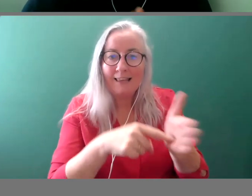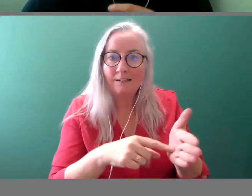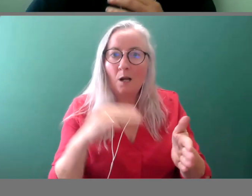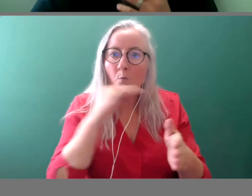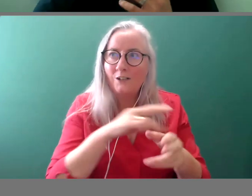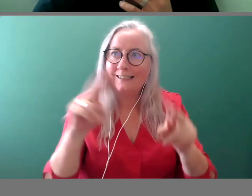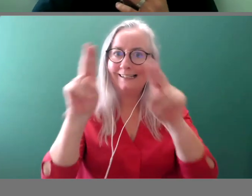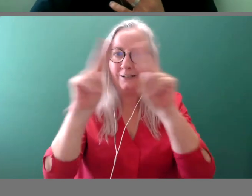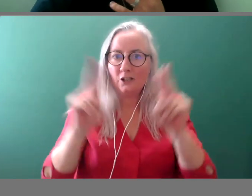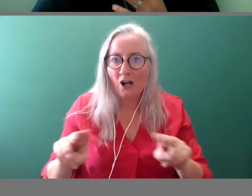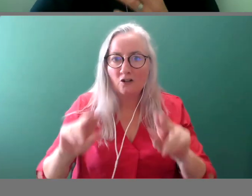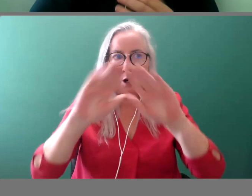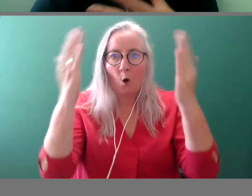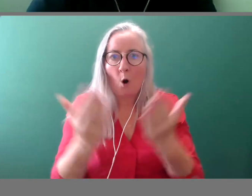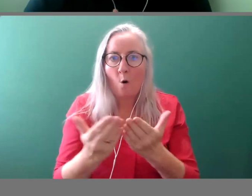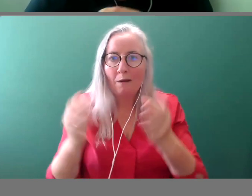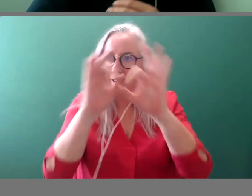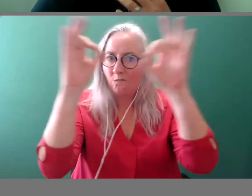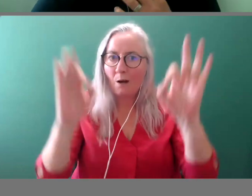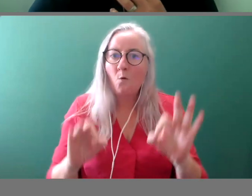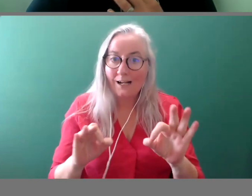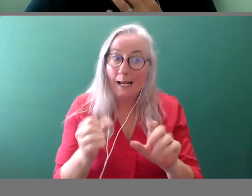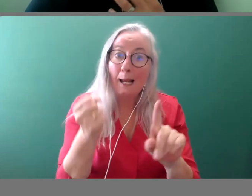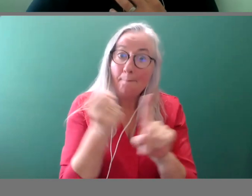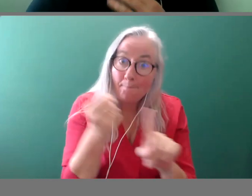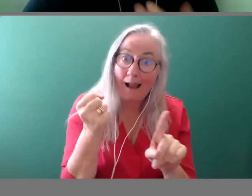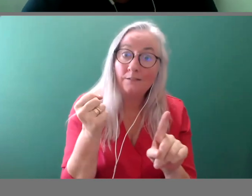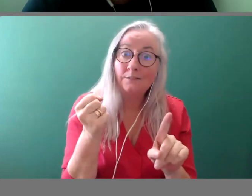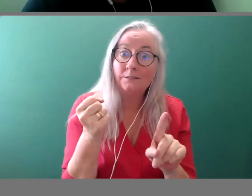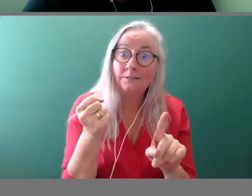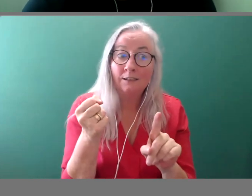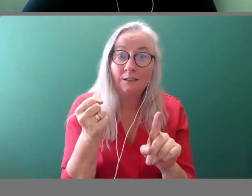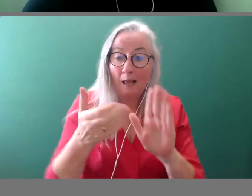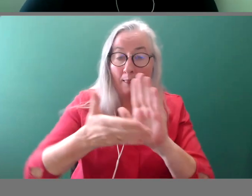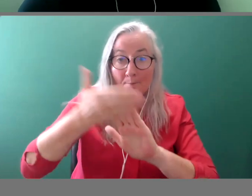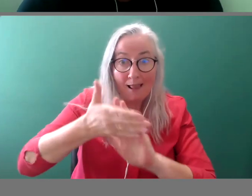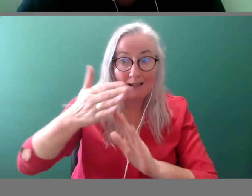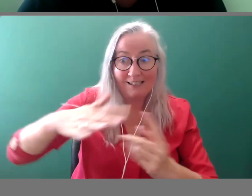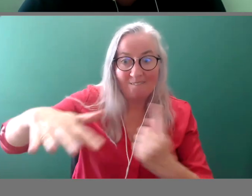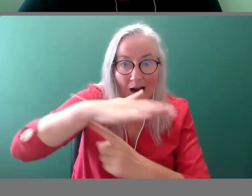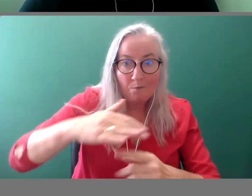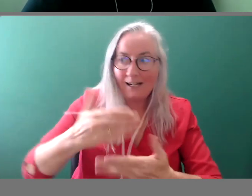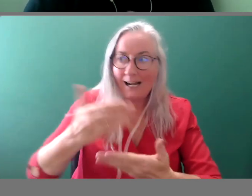global framework and impacts greatly on the built environment designing for persons with disability.